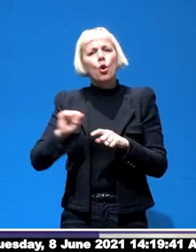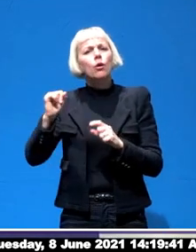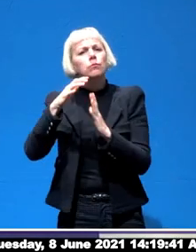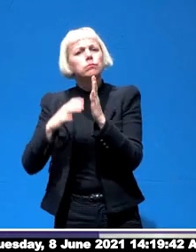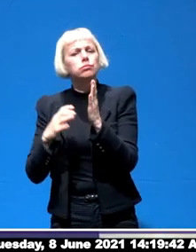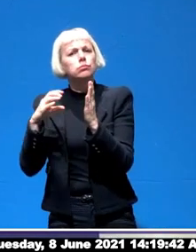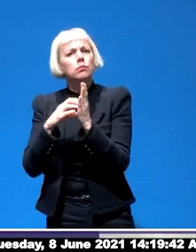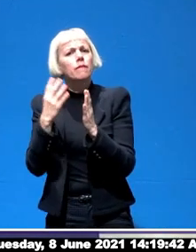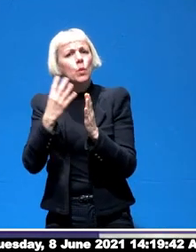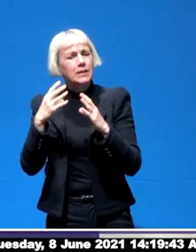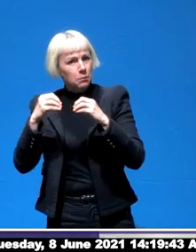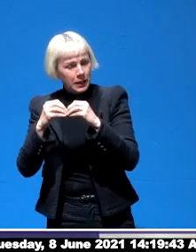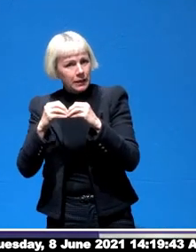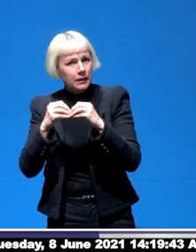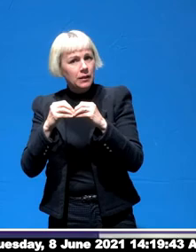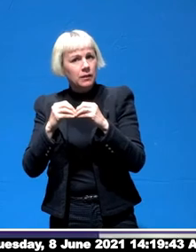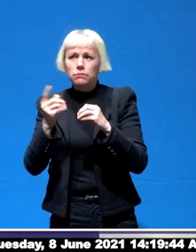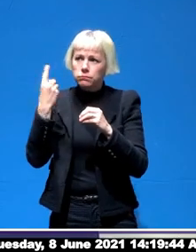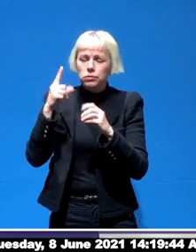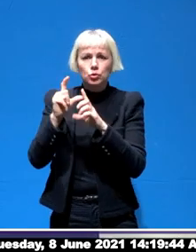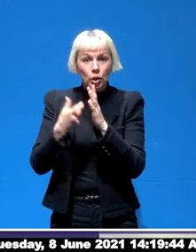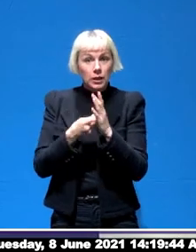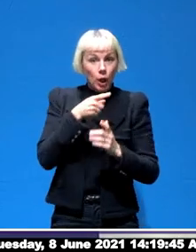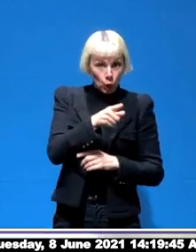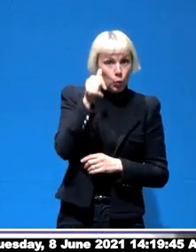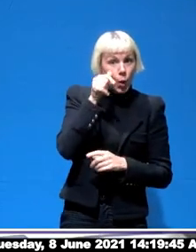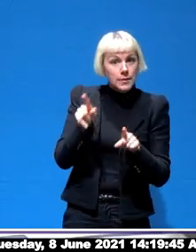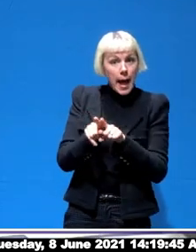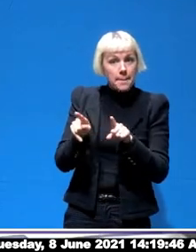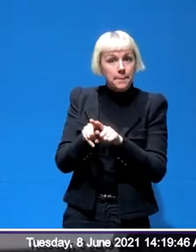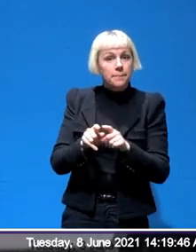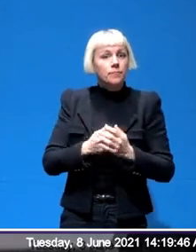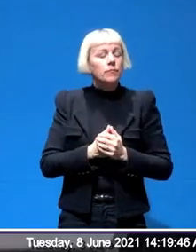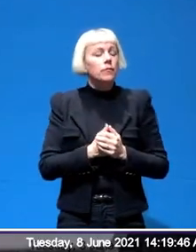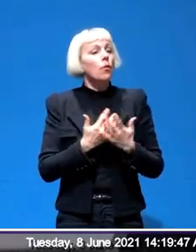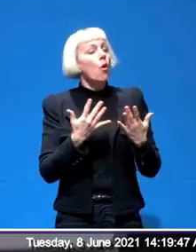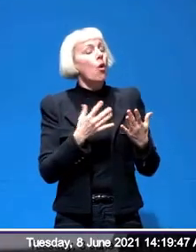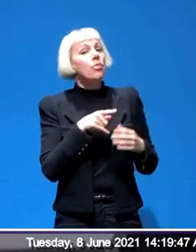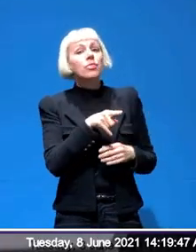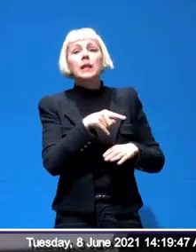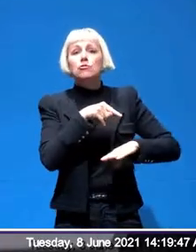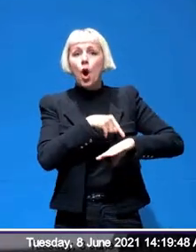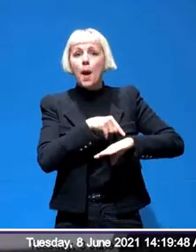locum had been called? I at that time wasn't an on-call officer.